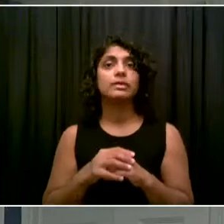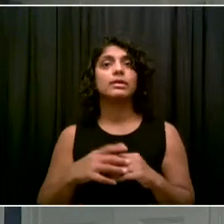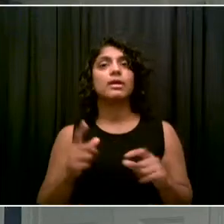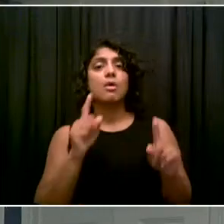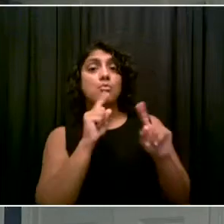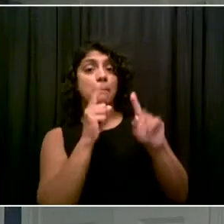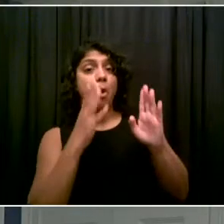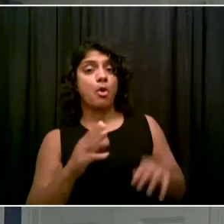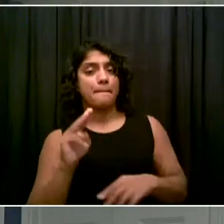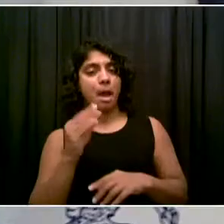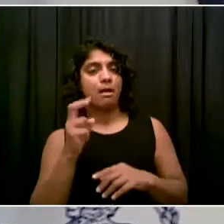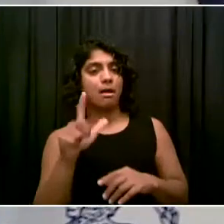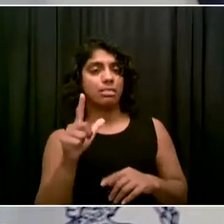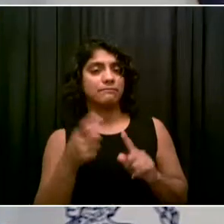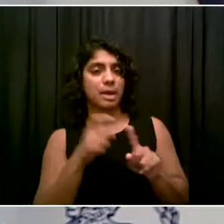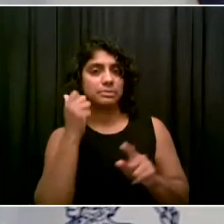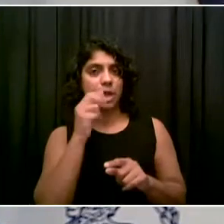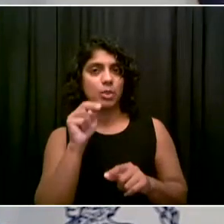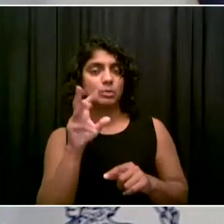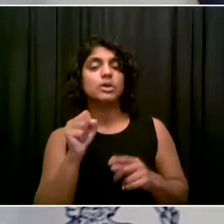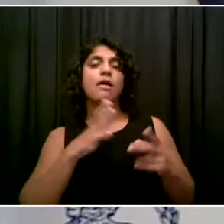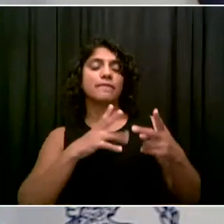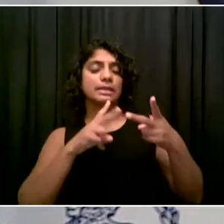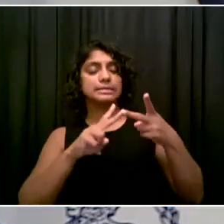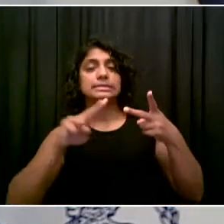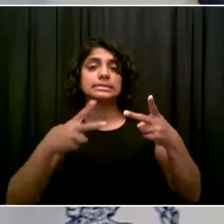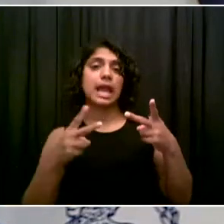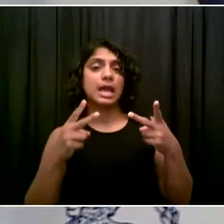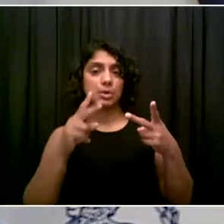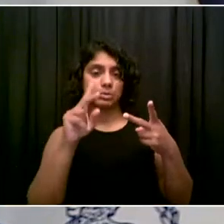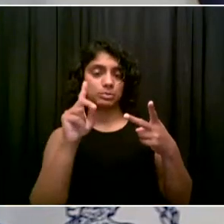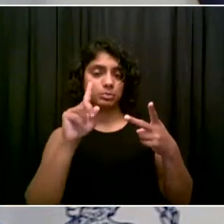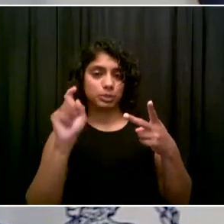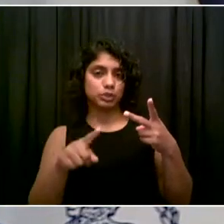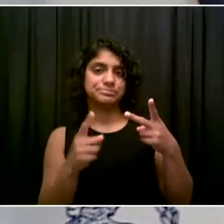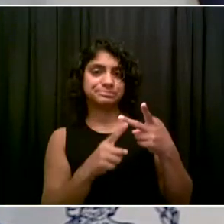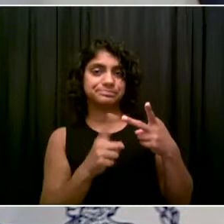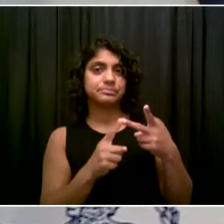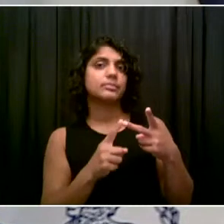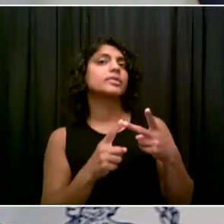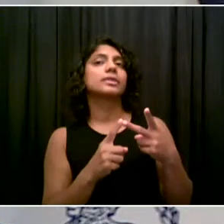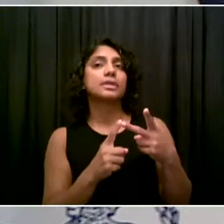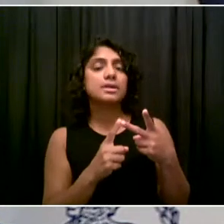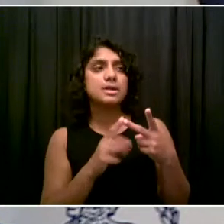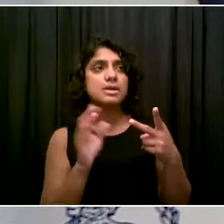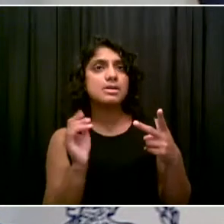PRISON AND THEN YOU WILL SEE WHY CRIMINALS FEEL THERE IS NO CONSEQUENCES. GO AHEAD MICHAEL. Reporter: THANK YOU.